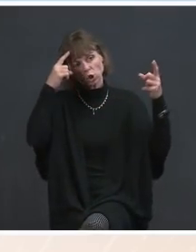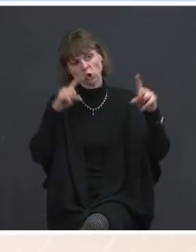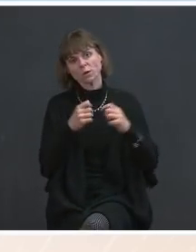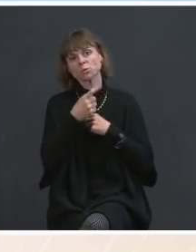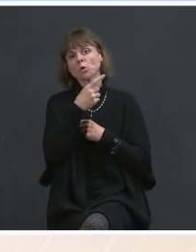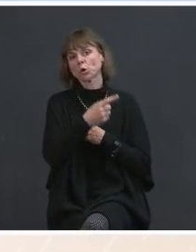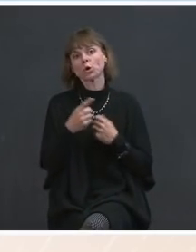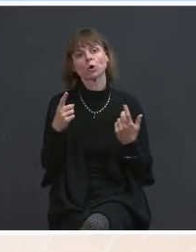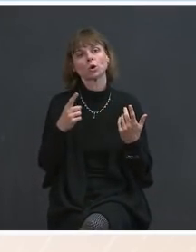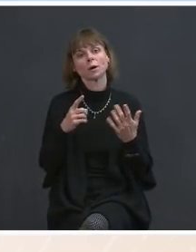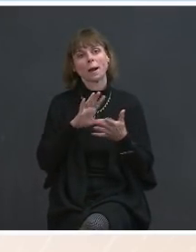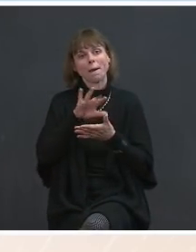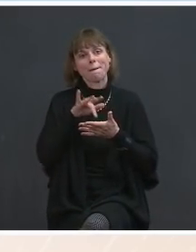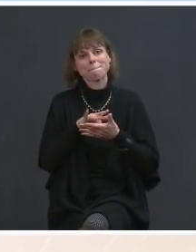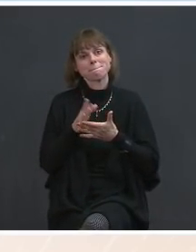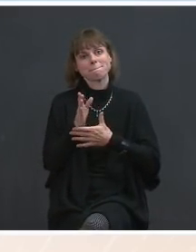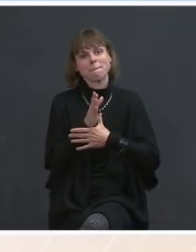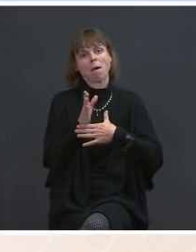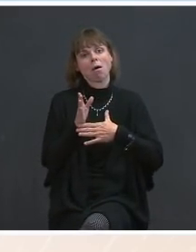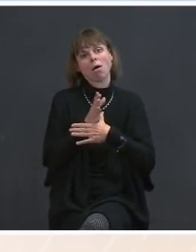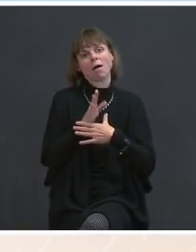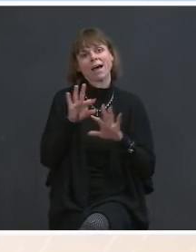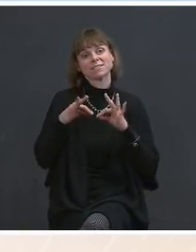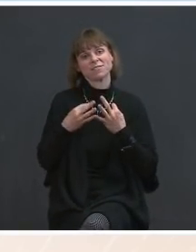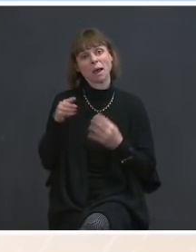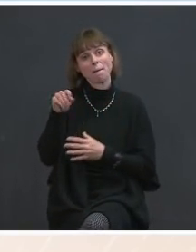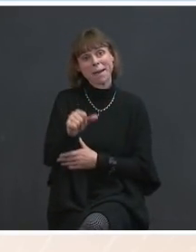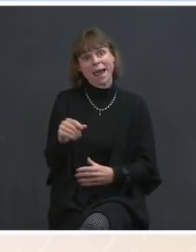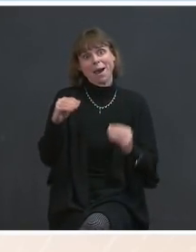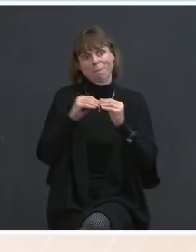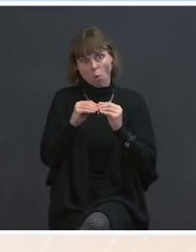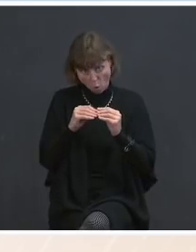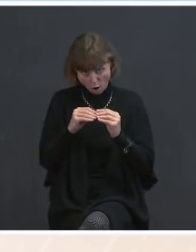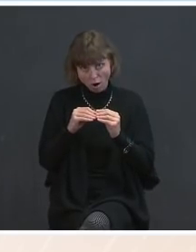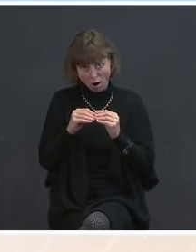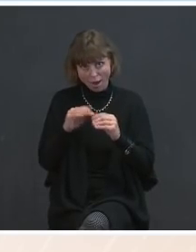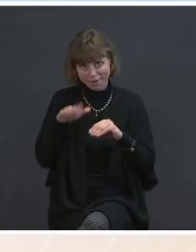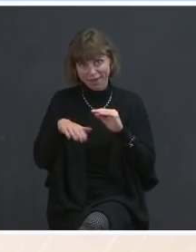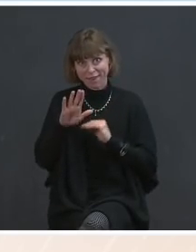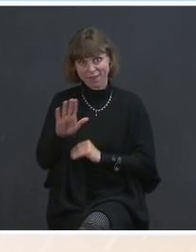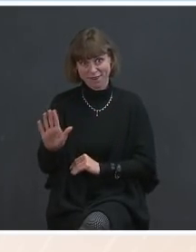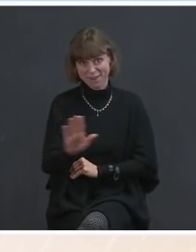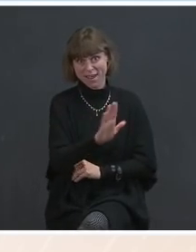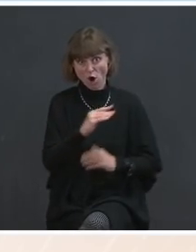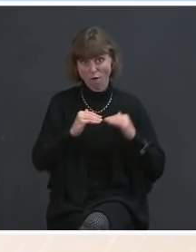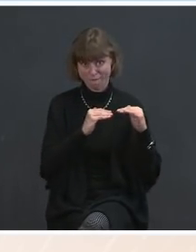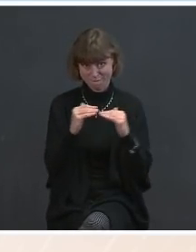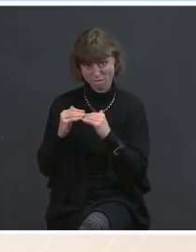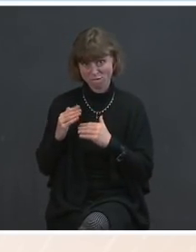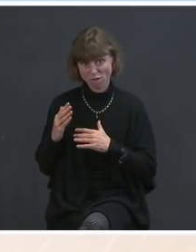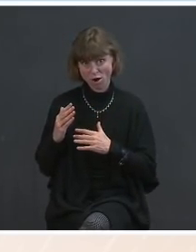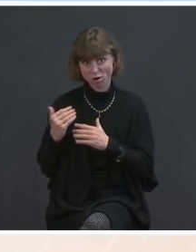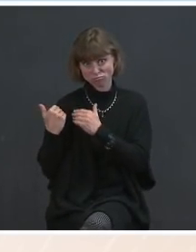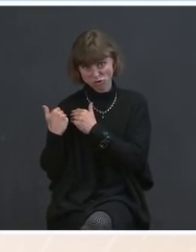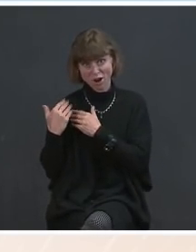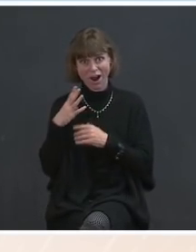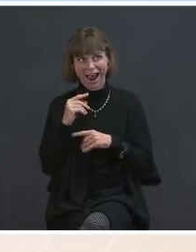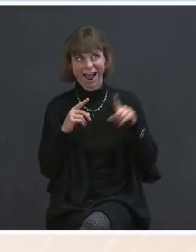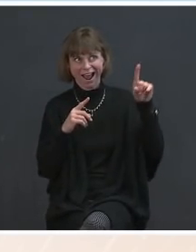and those at the top are not doing their part. So certainly he has that shared objective. He laid out, during the campaign,